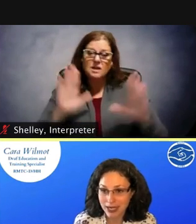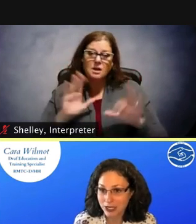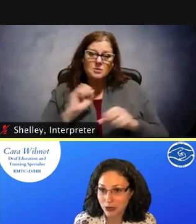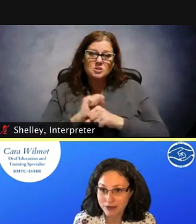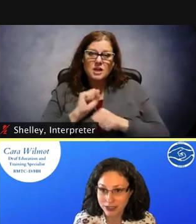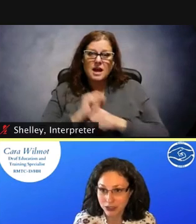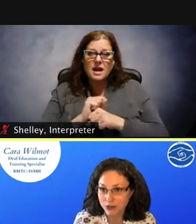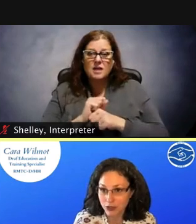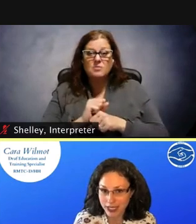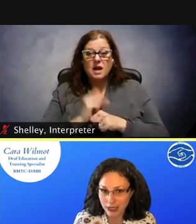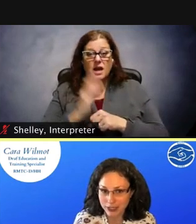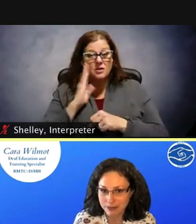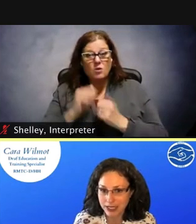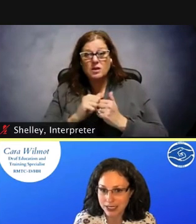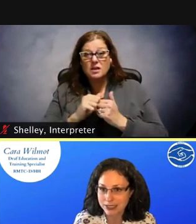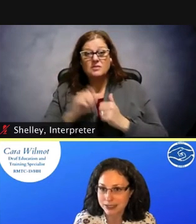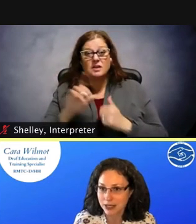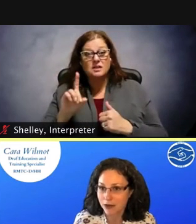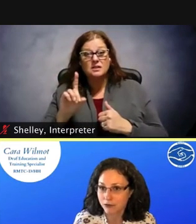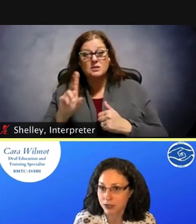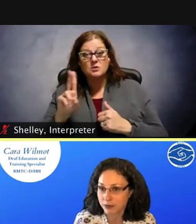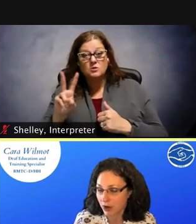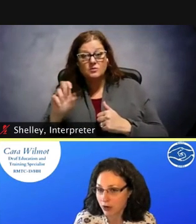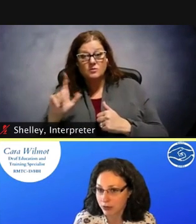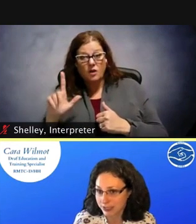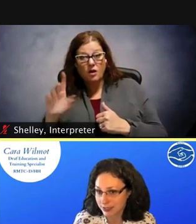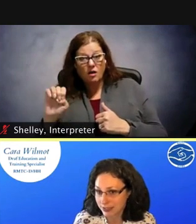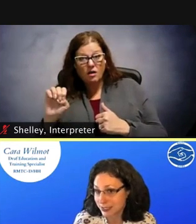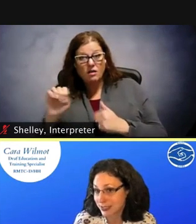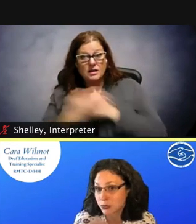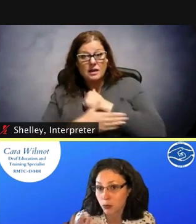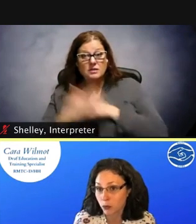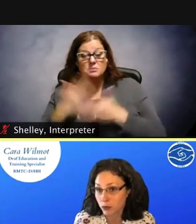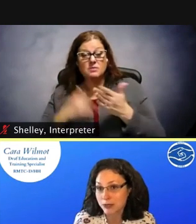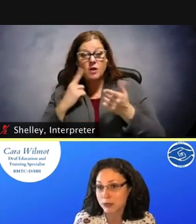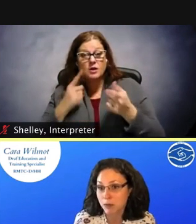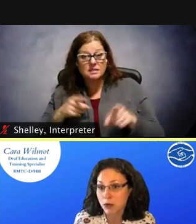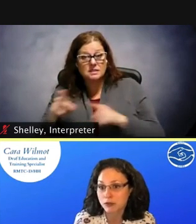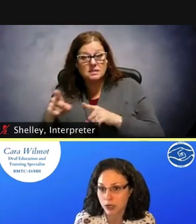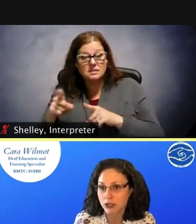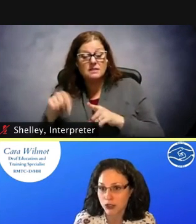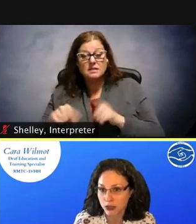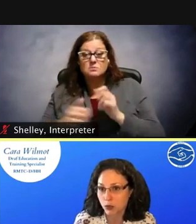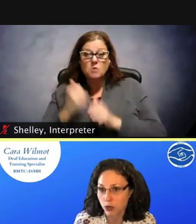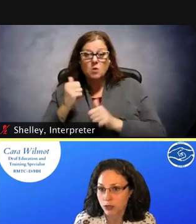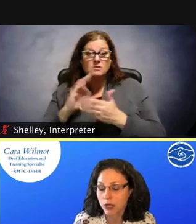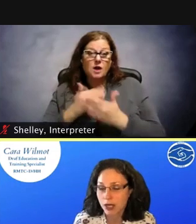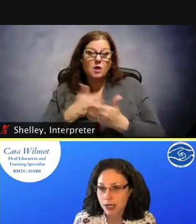know even in Duval County because of some of our incidences this was most of what our students were